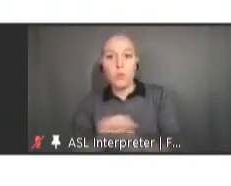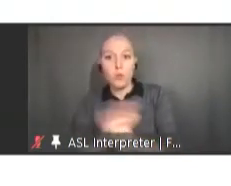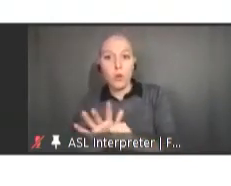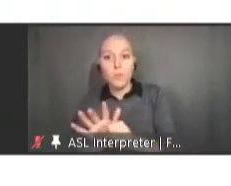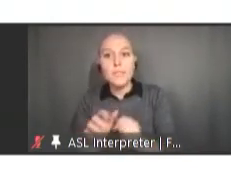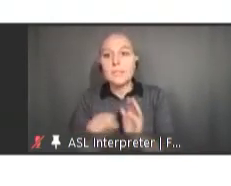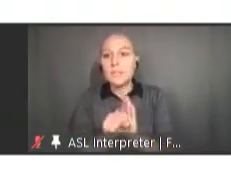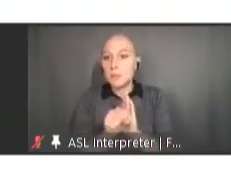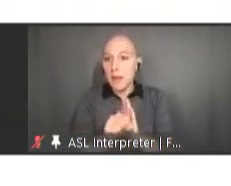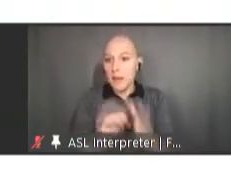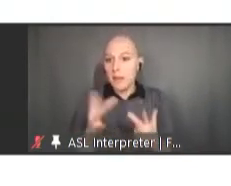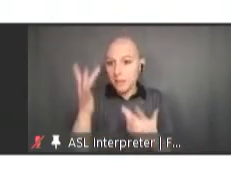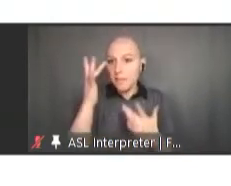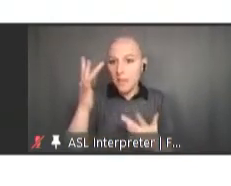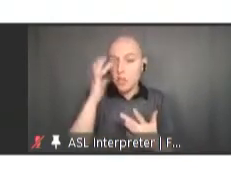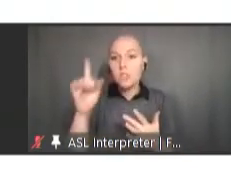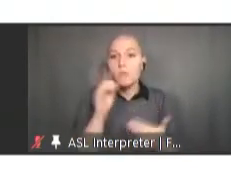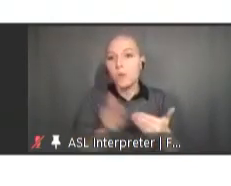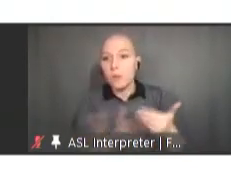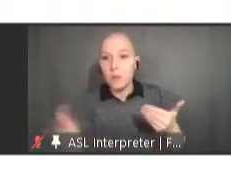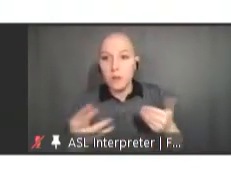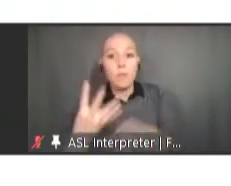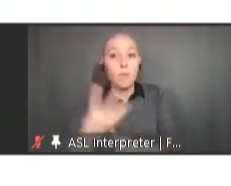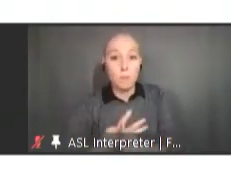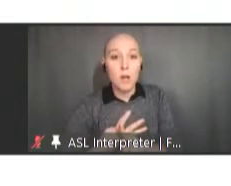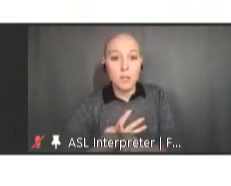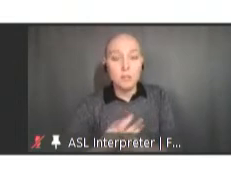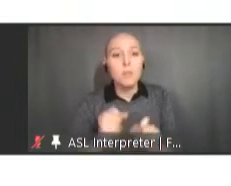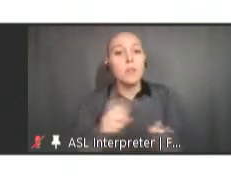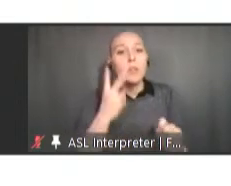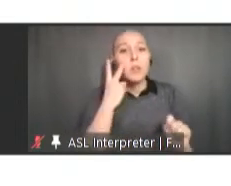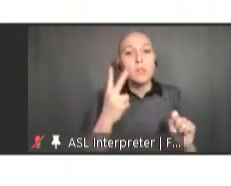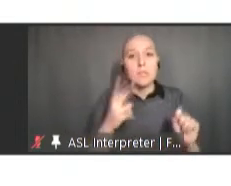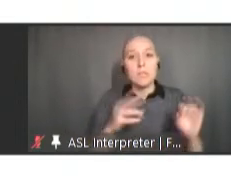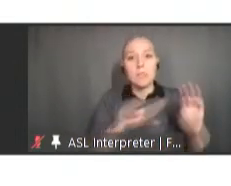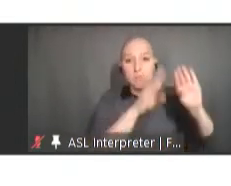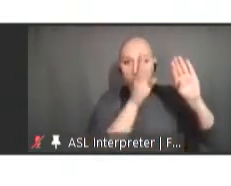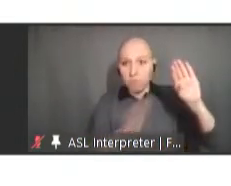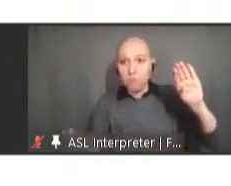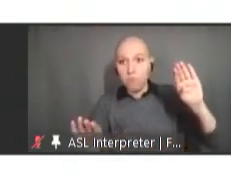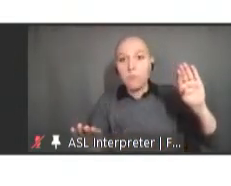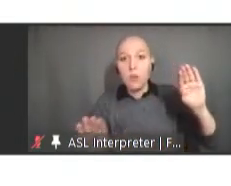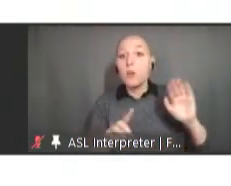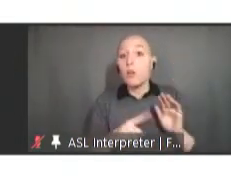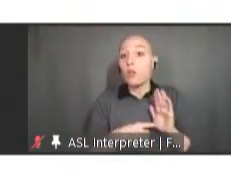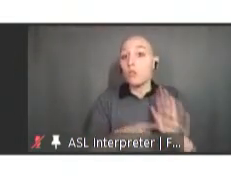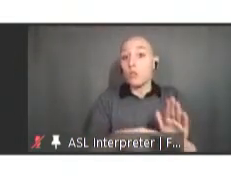over four months. The plots that you see here show that both IgG antibody concentrations to